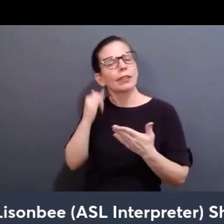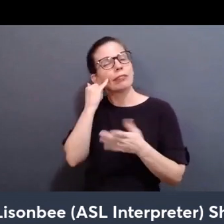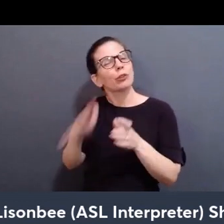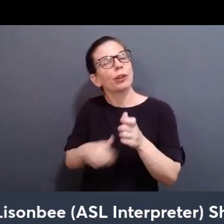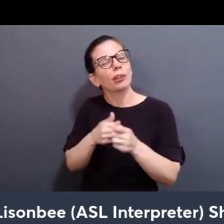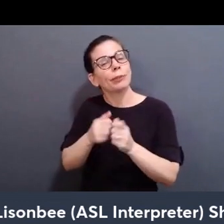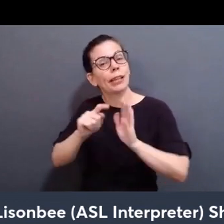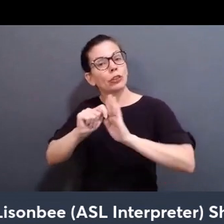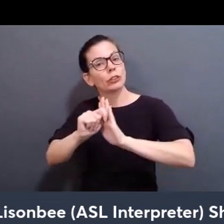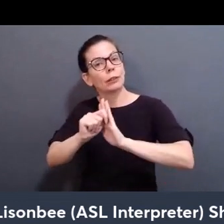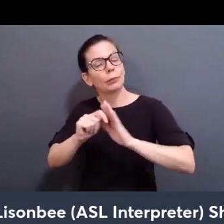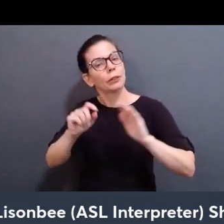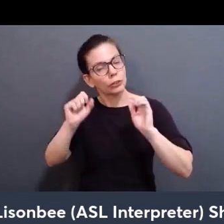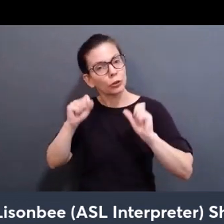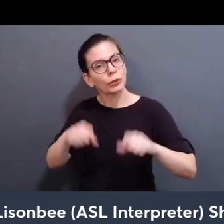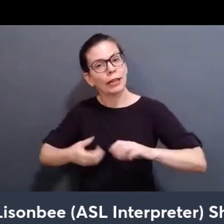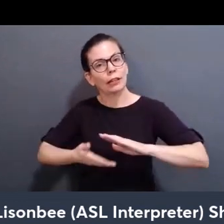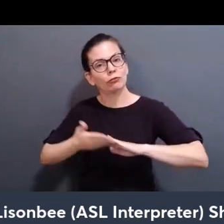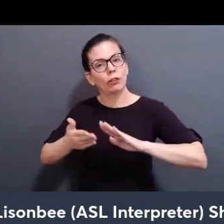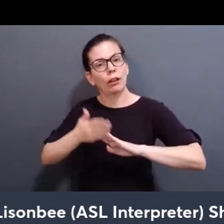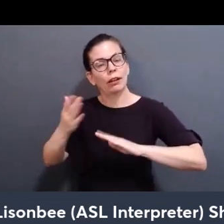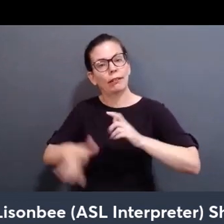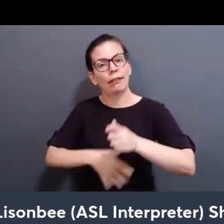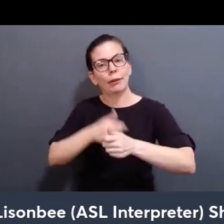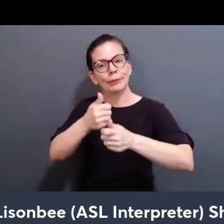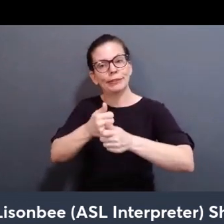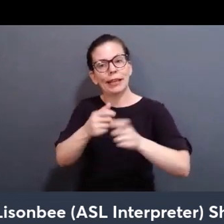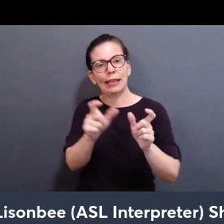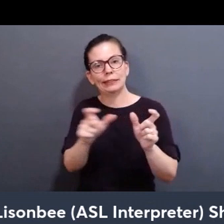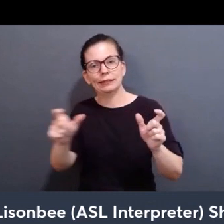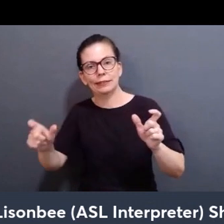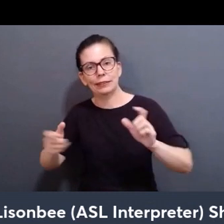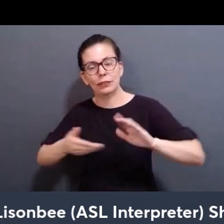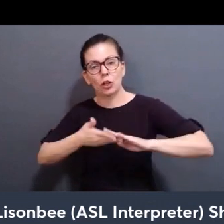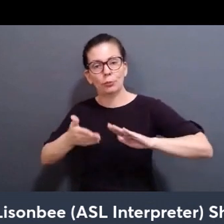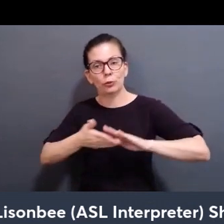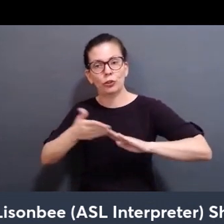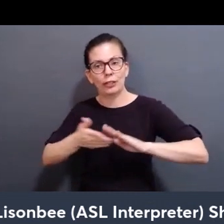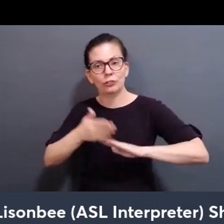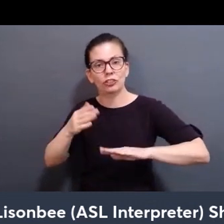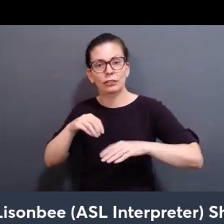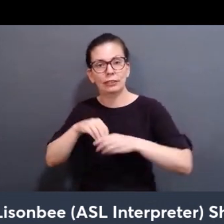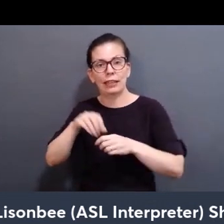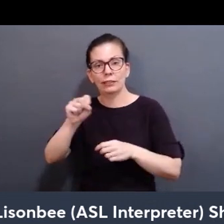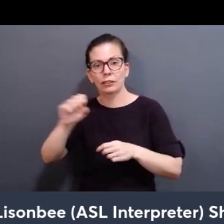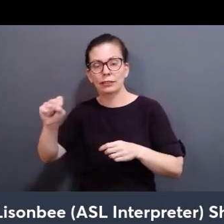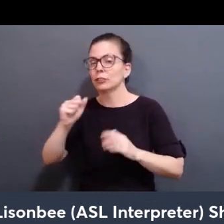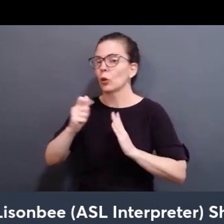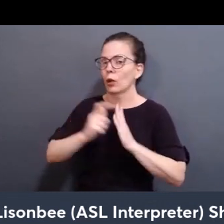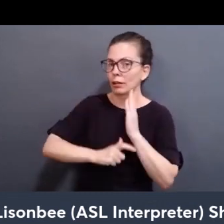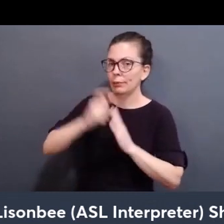you can run update stack instance operation in StackSets so that it'll automatically to create the